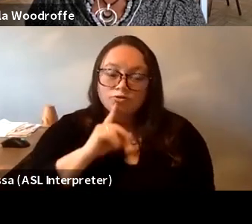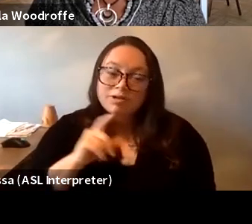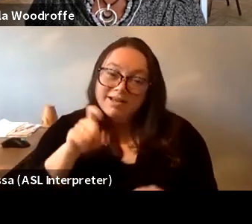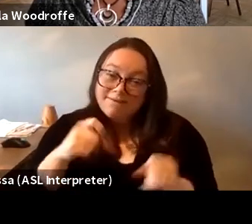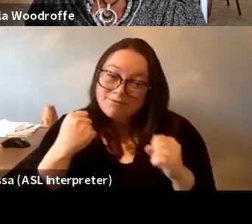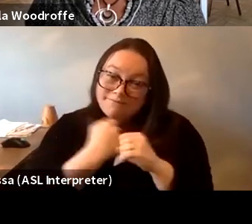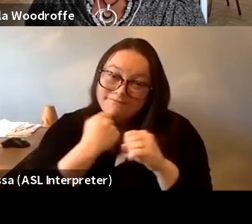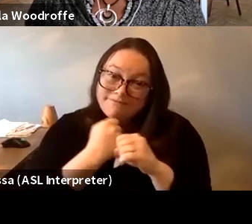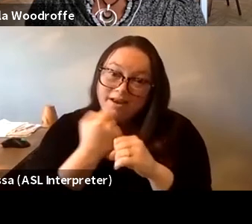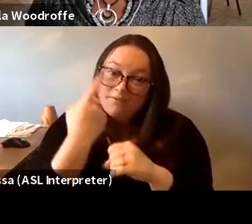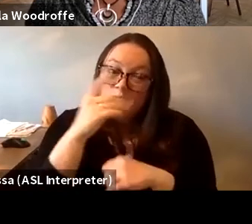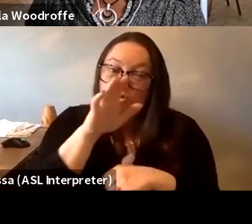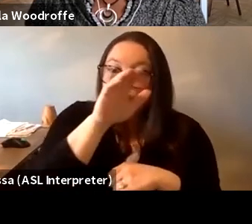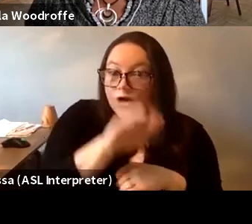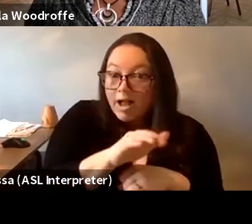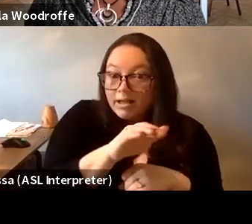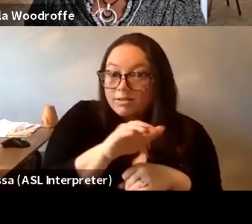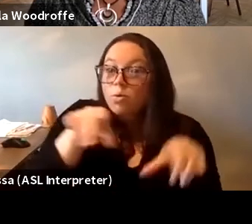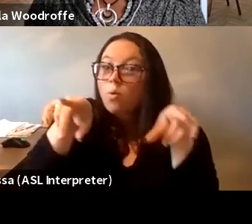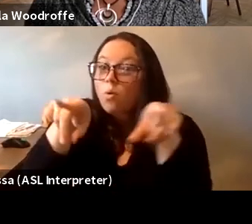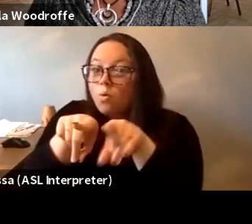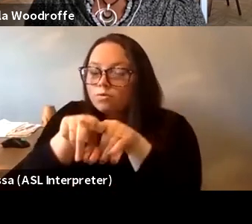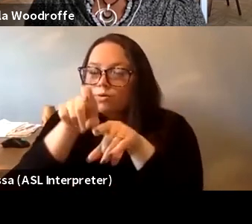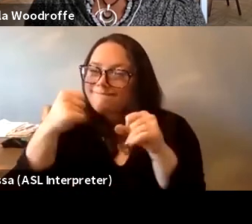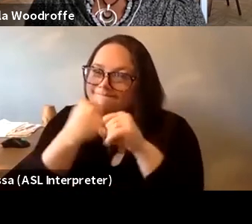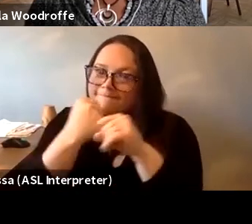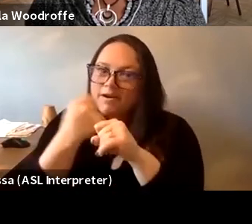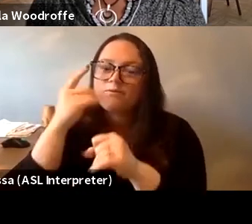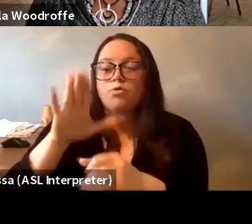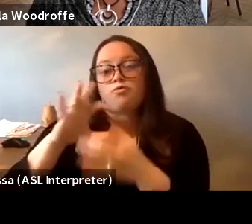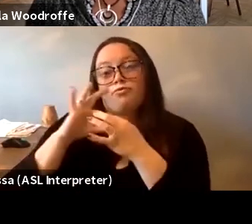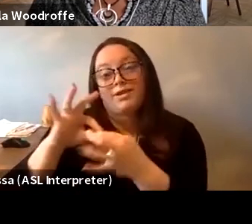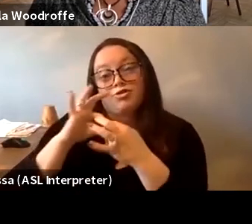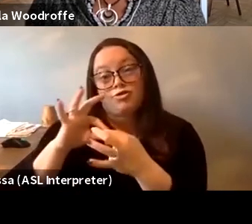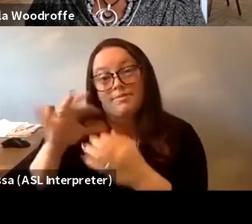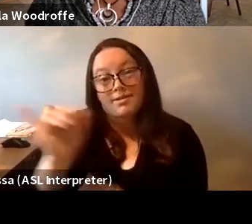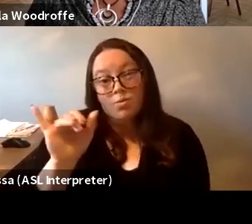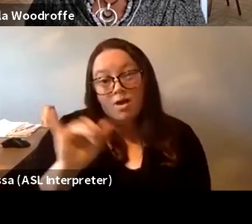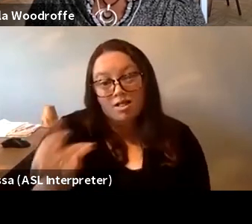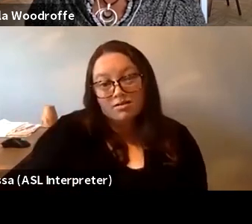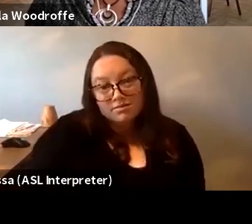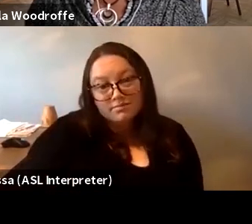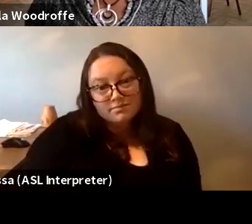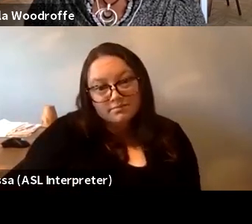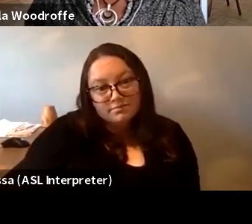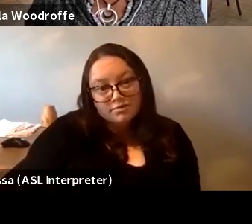your child, and you have to fight and advocate for your relationship as well. So it does become a little bit more